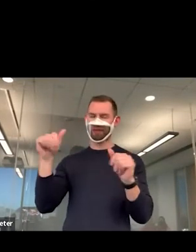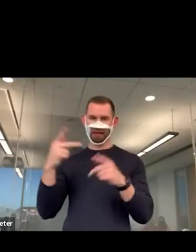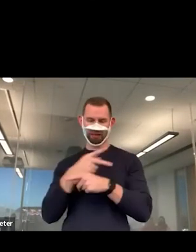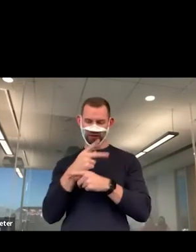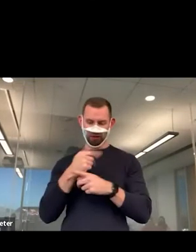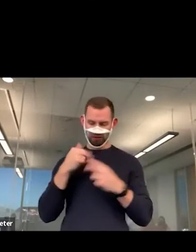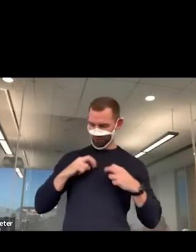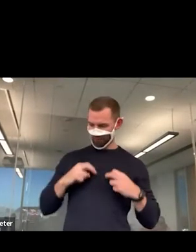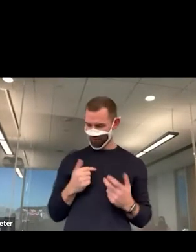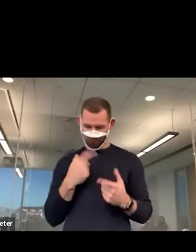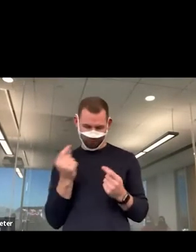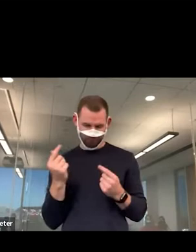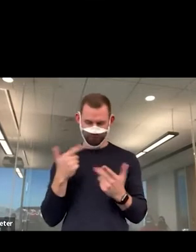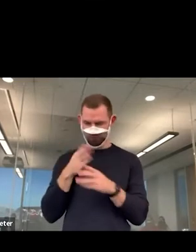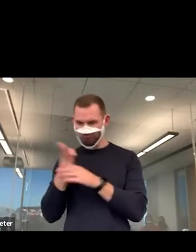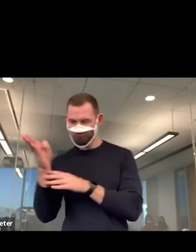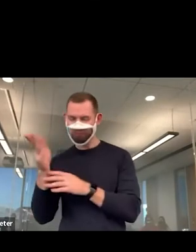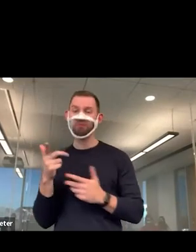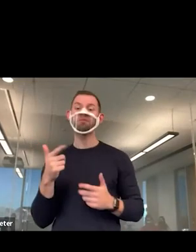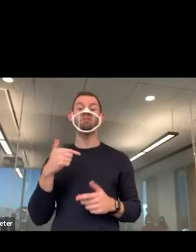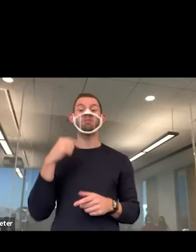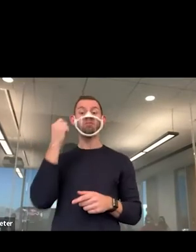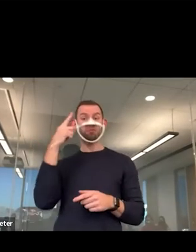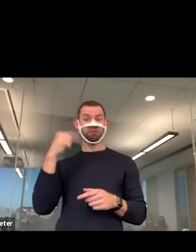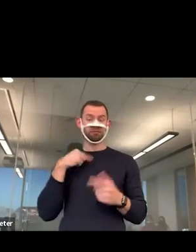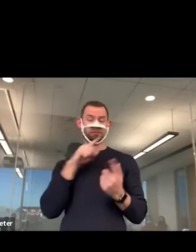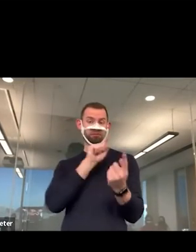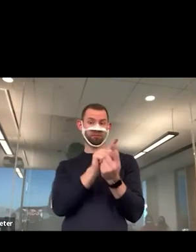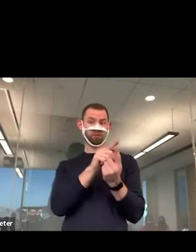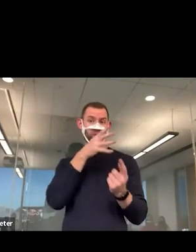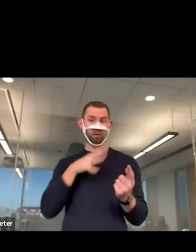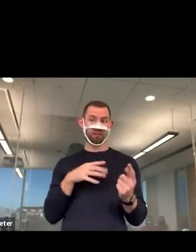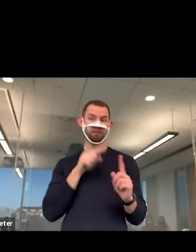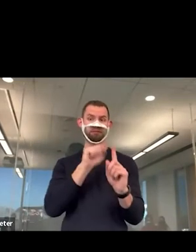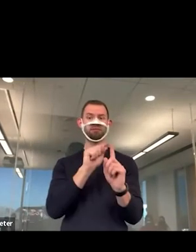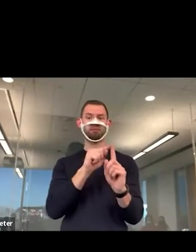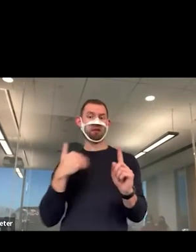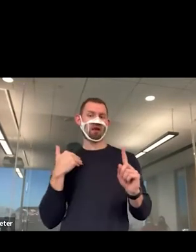i uh met a woman a young woman who was you know a little bit older than myself at the time